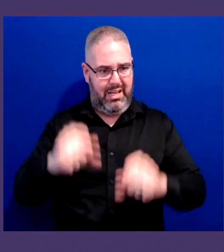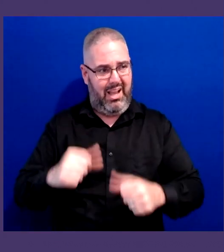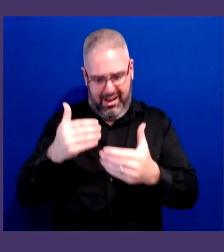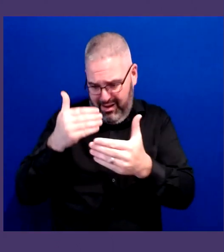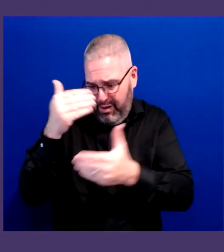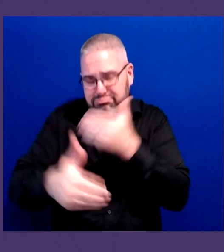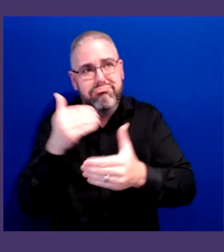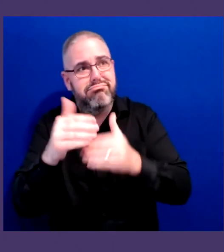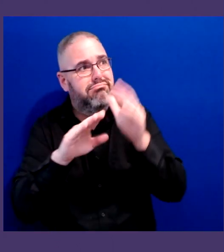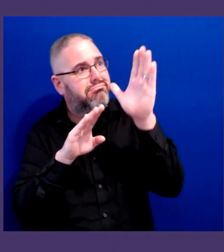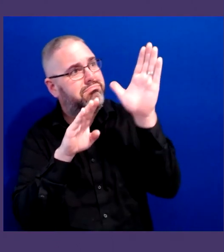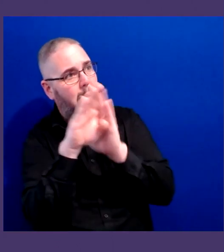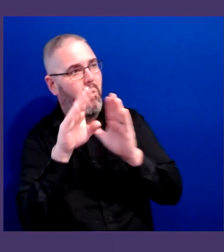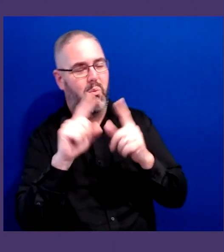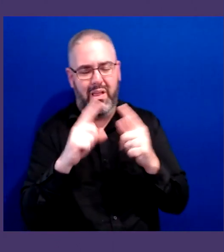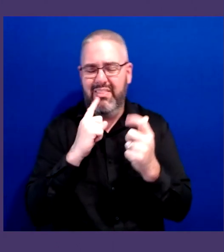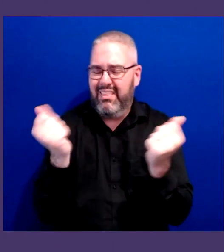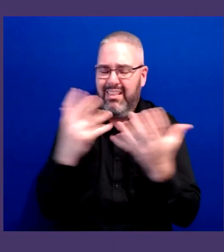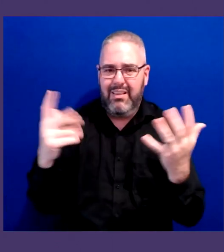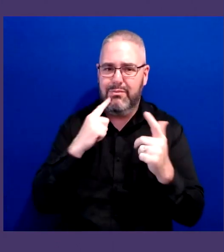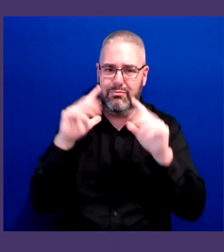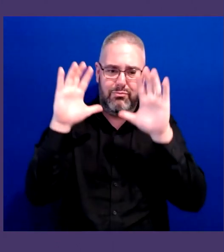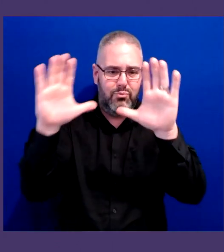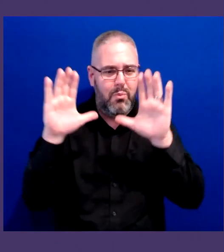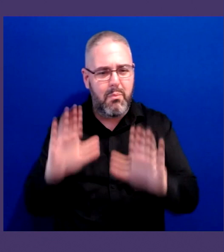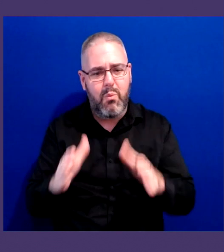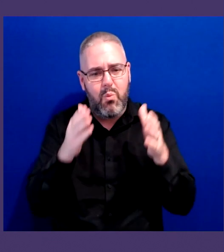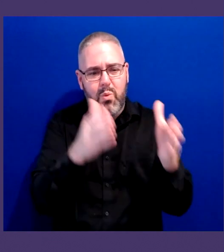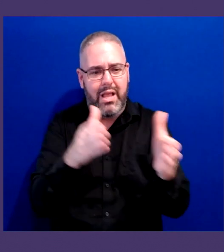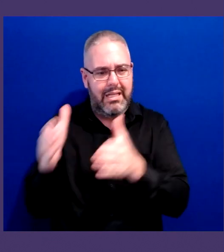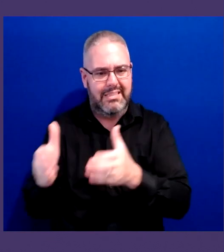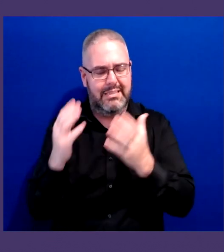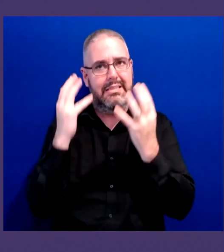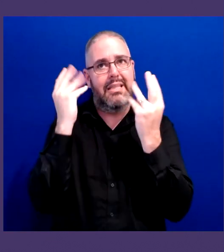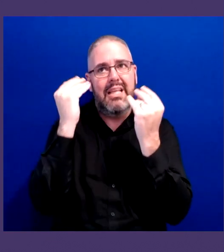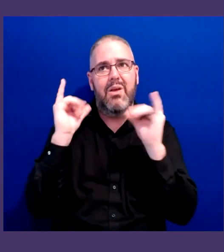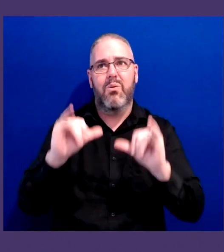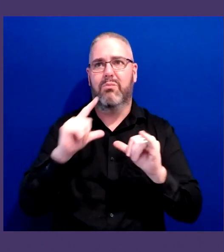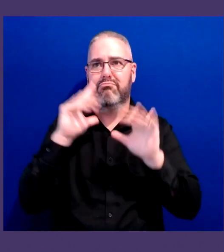in incredible ways that make amazing contributions.